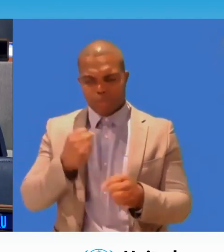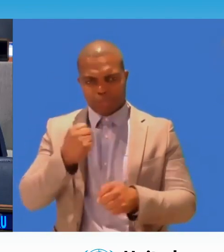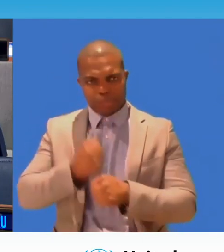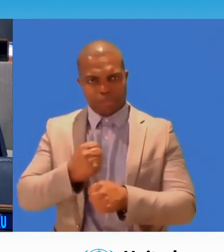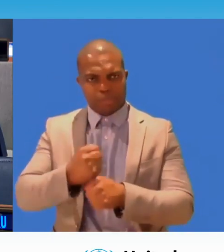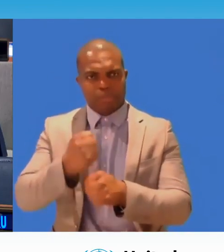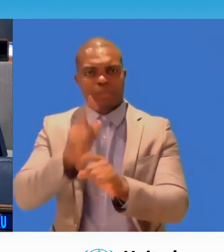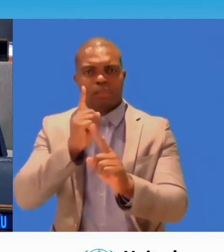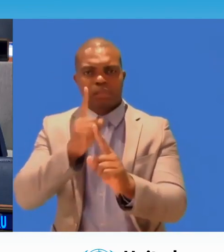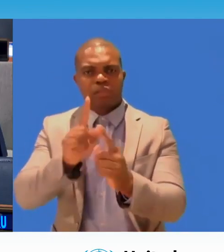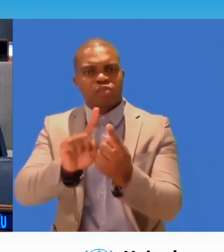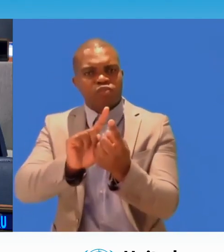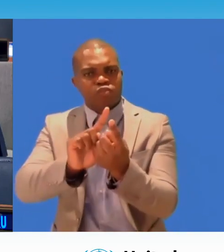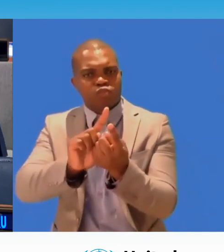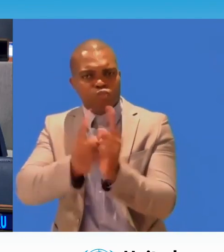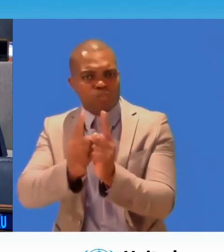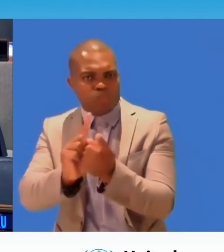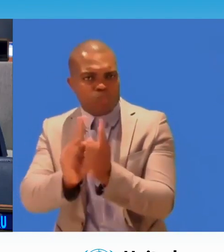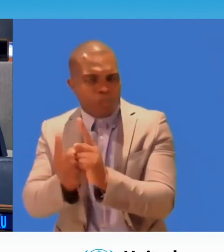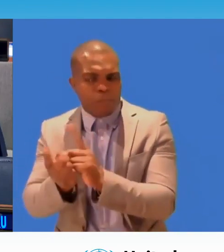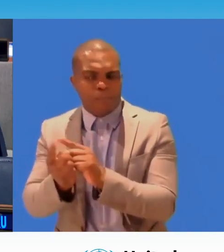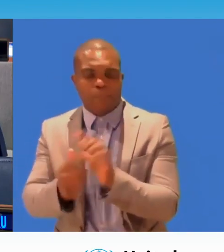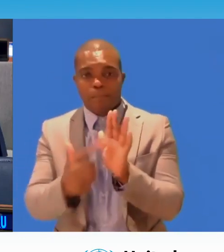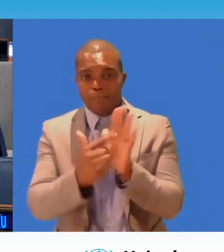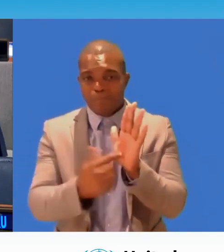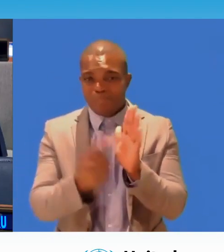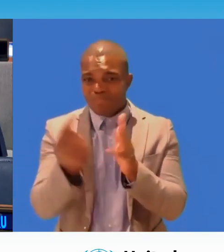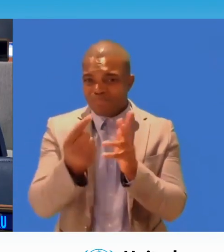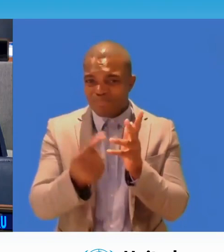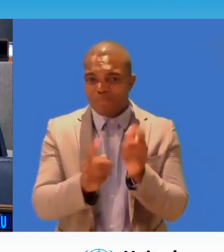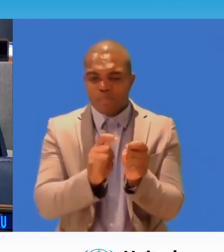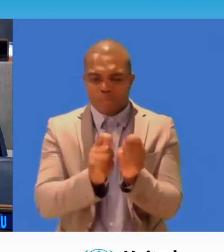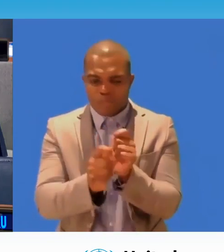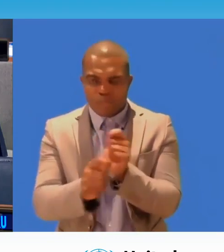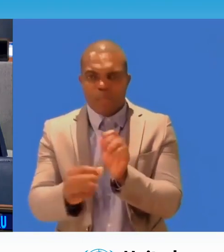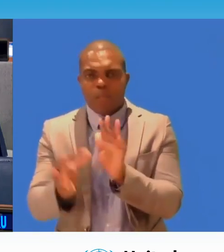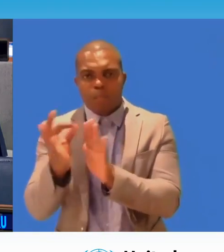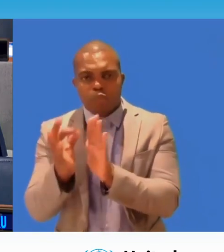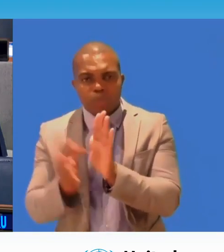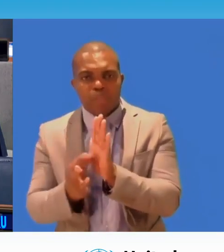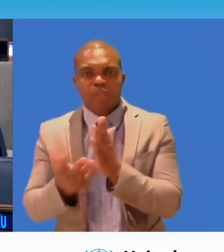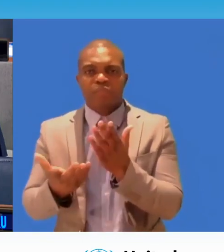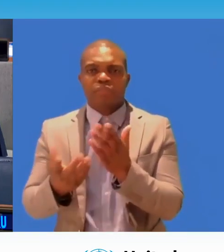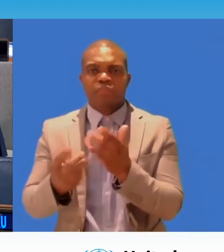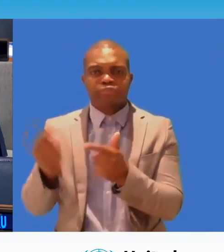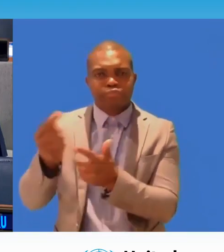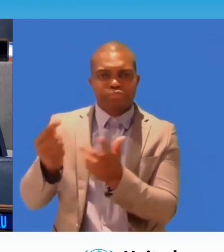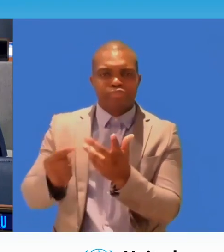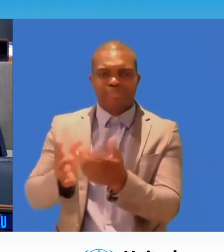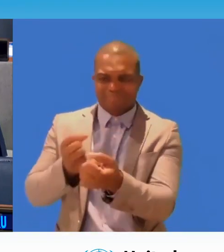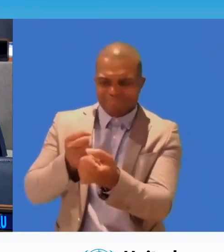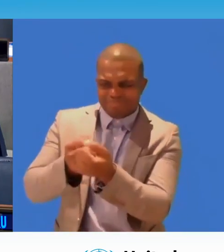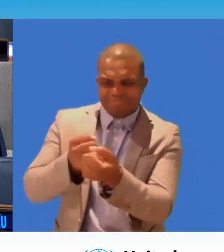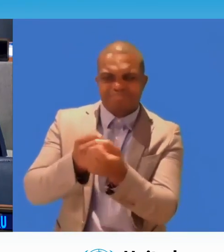life for persons with disabilities and ensure meaningful participation in social activities